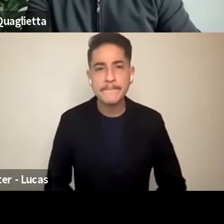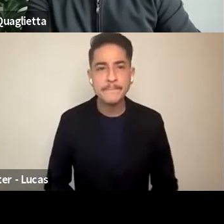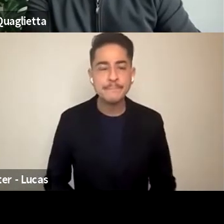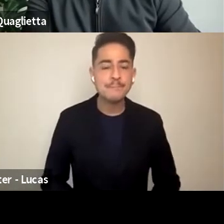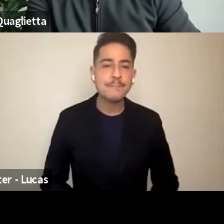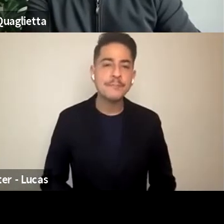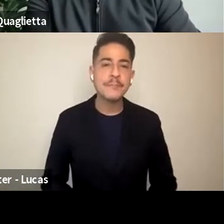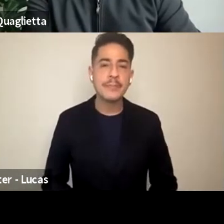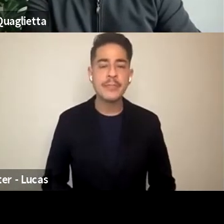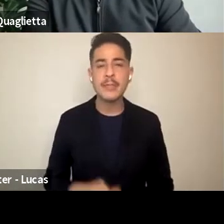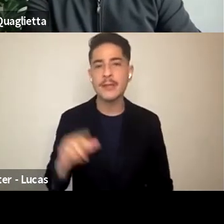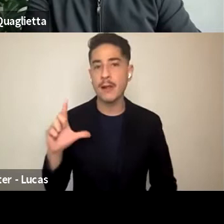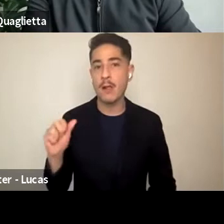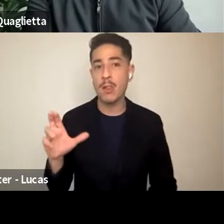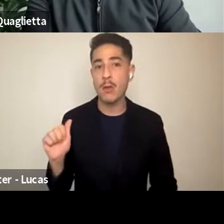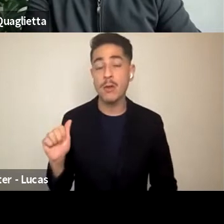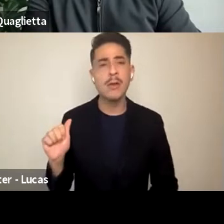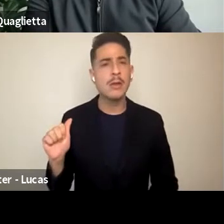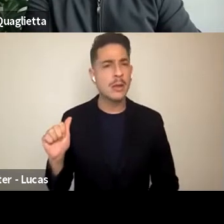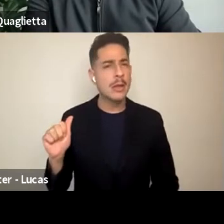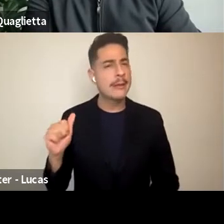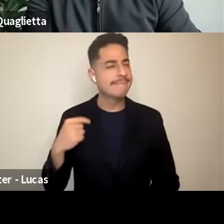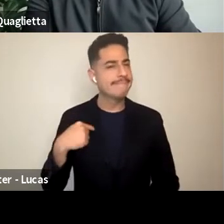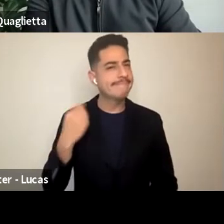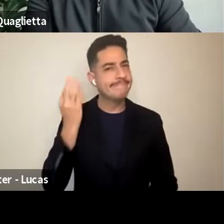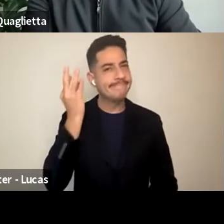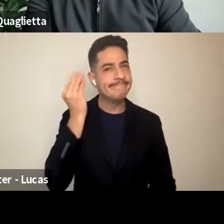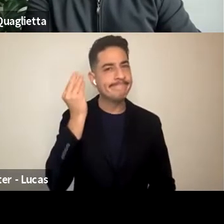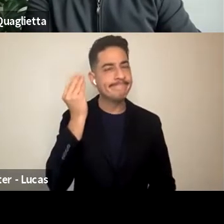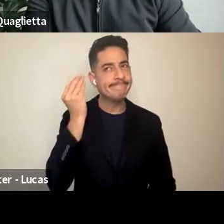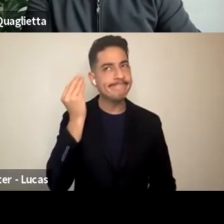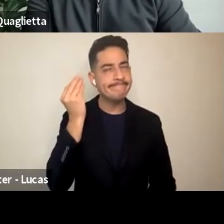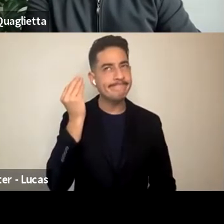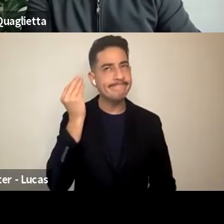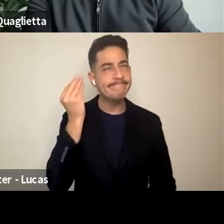I think one thing that I feel like we always share with the